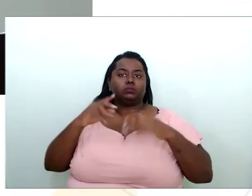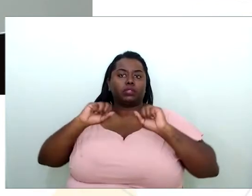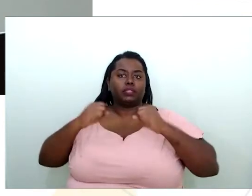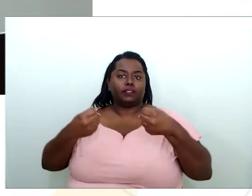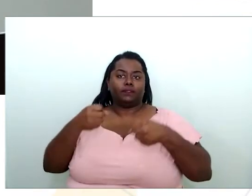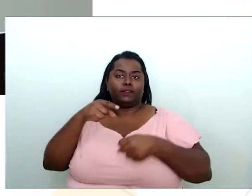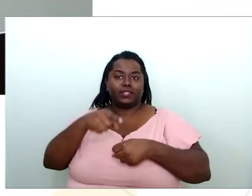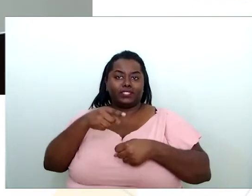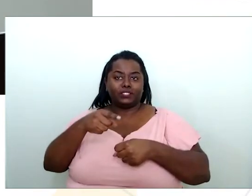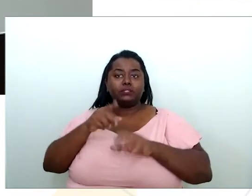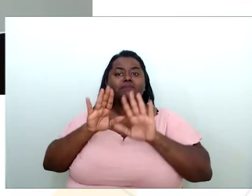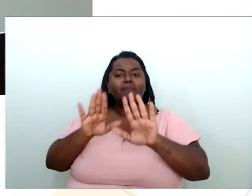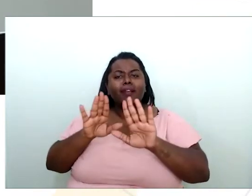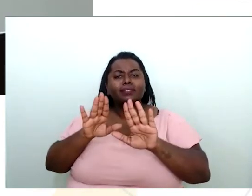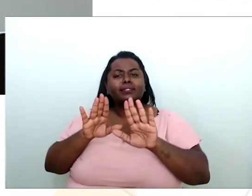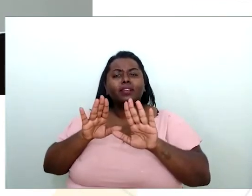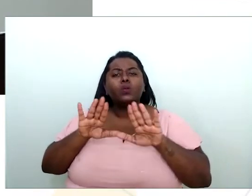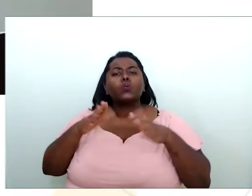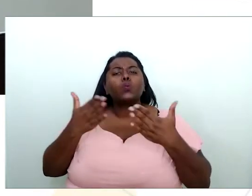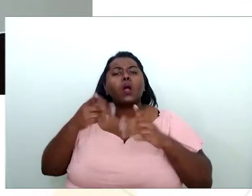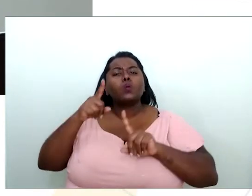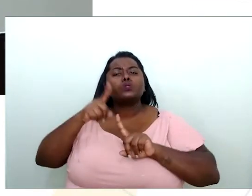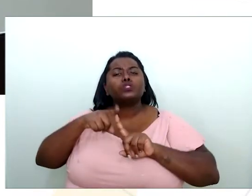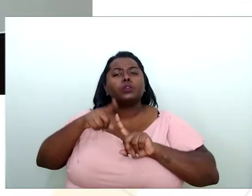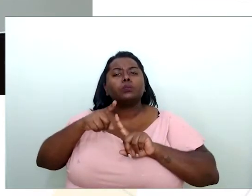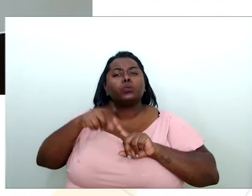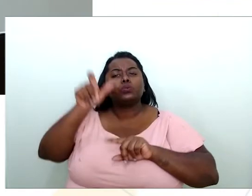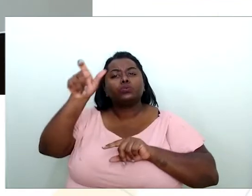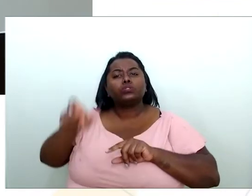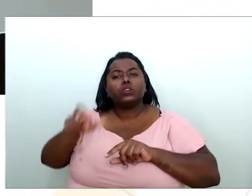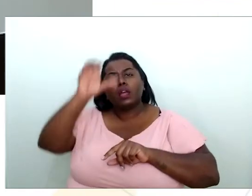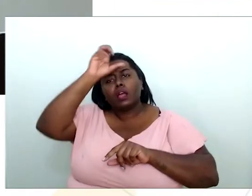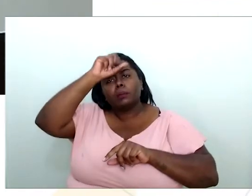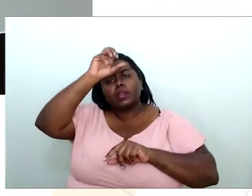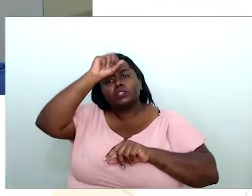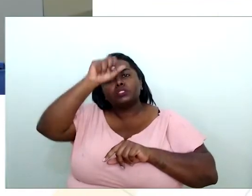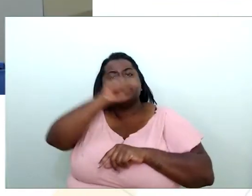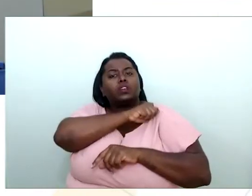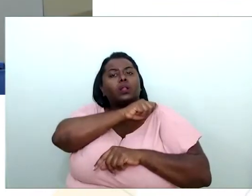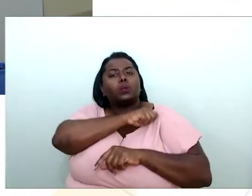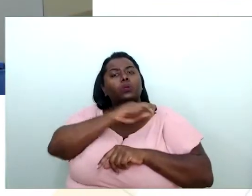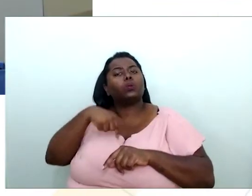but the question is what kinds of learners we're talking about so just